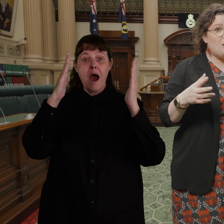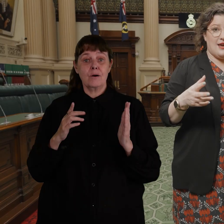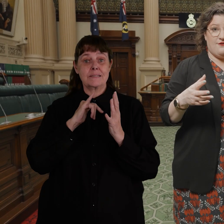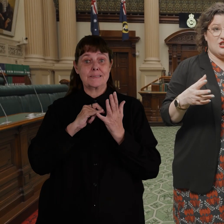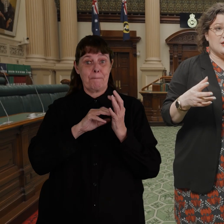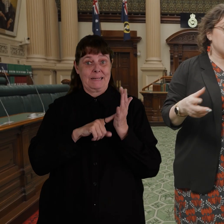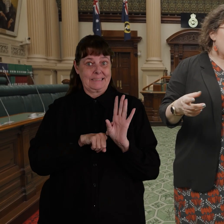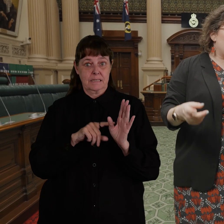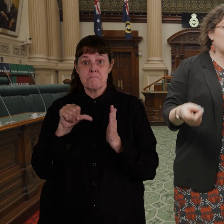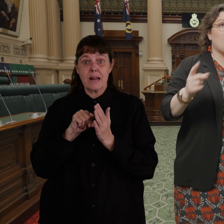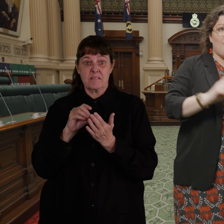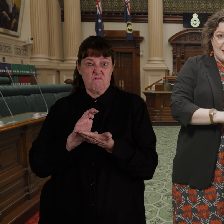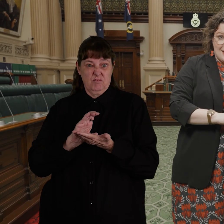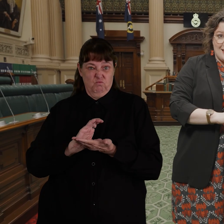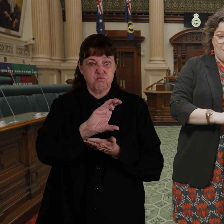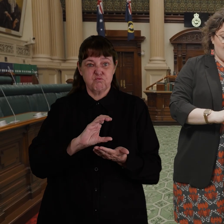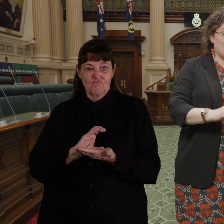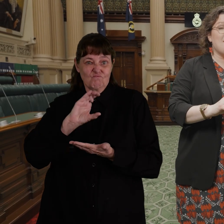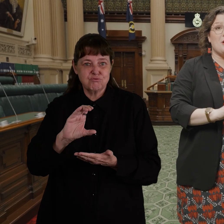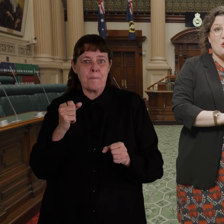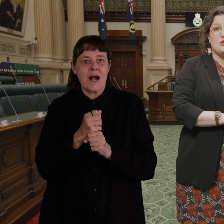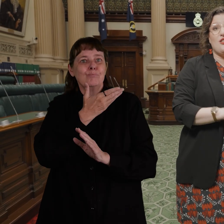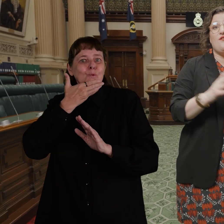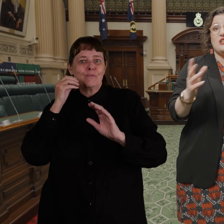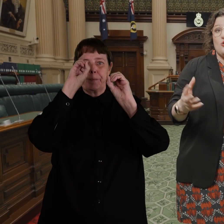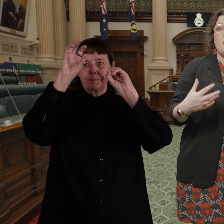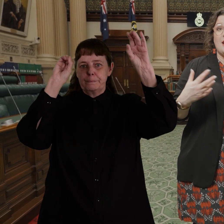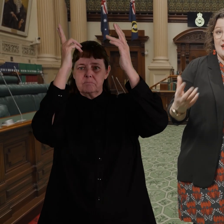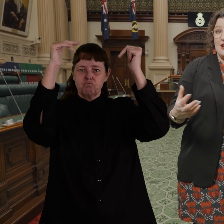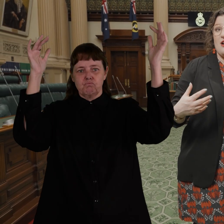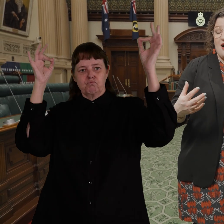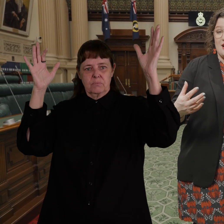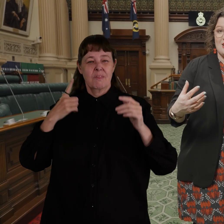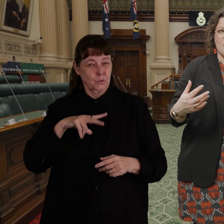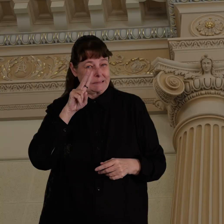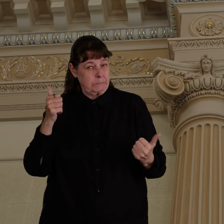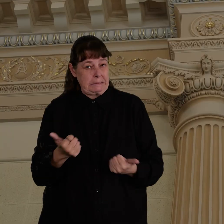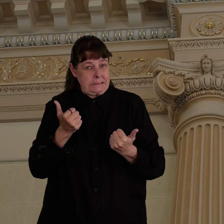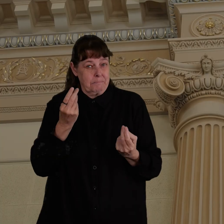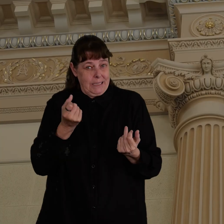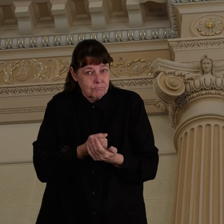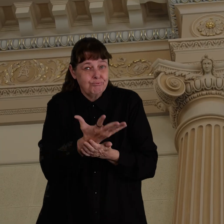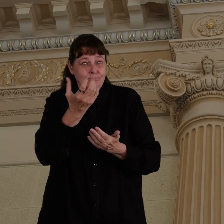ornate features which reflected the funding, but also Victorian era architecture, which was really